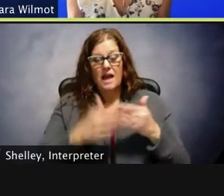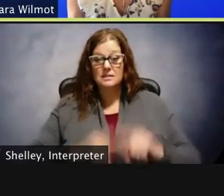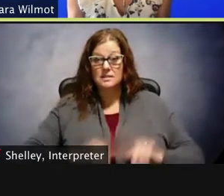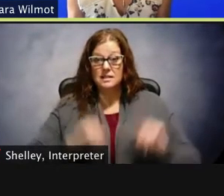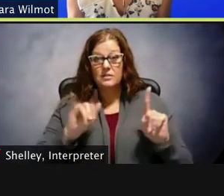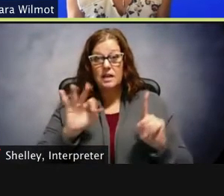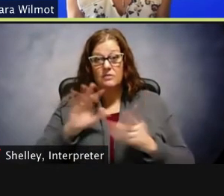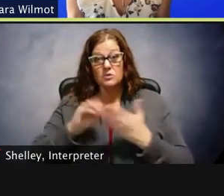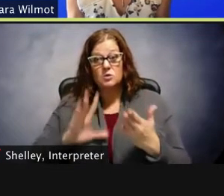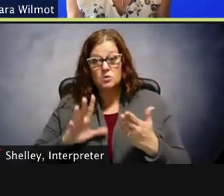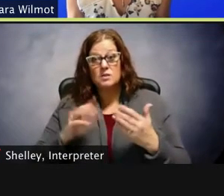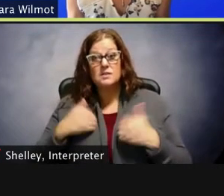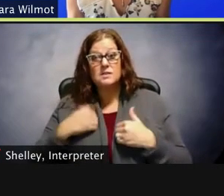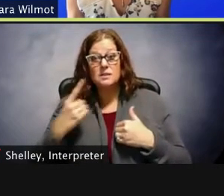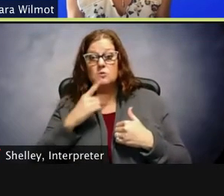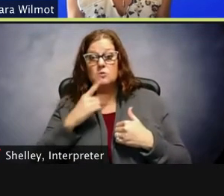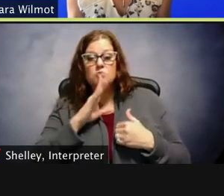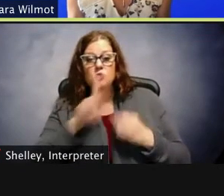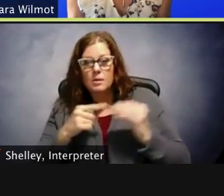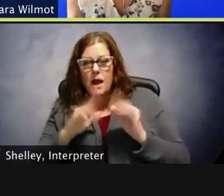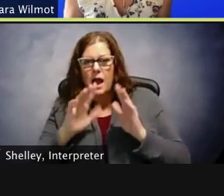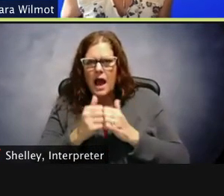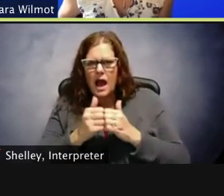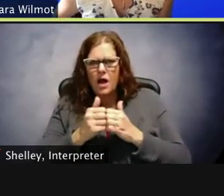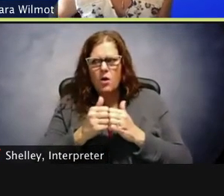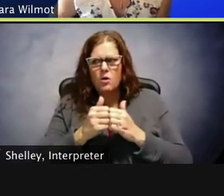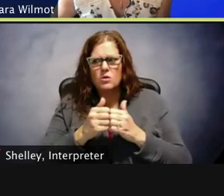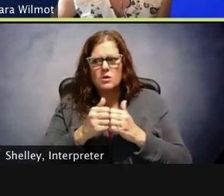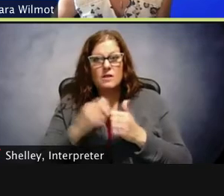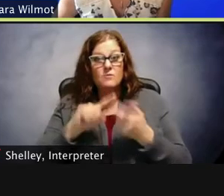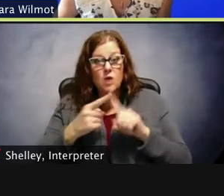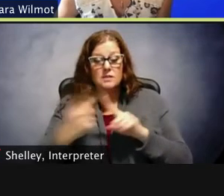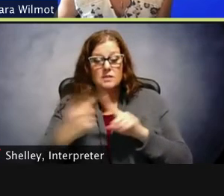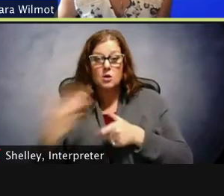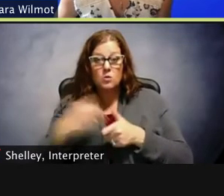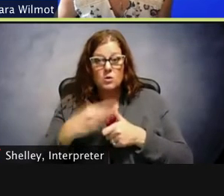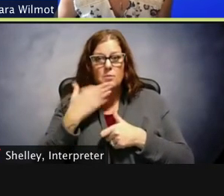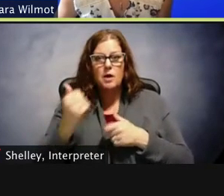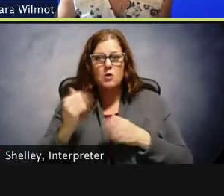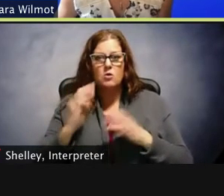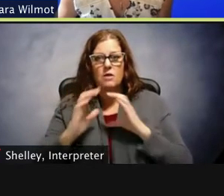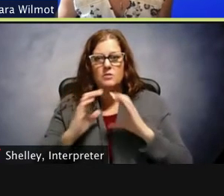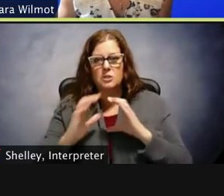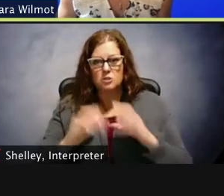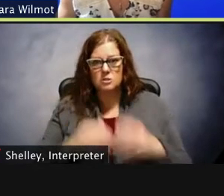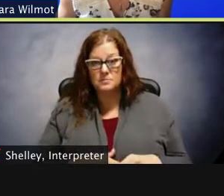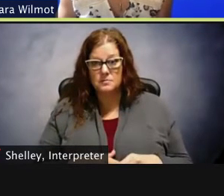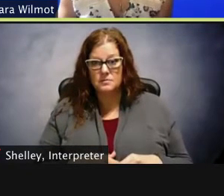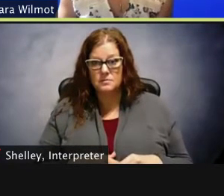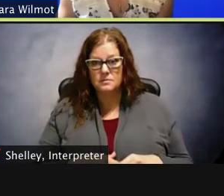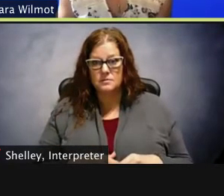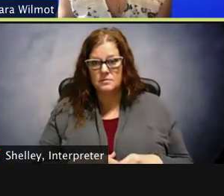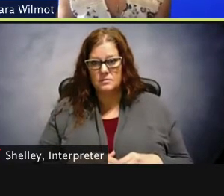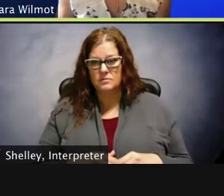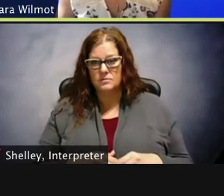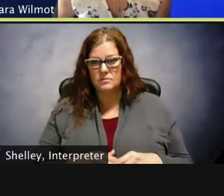had someone to talk about how to have the friend include her better in conversations? The idea of